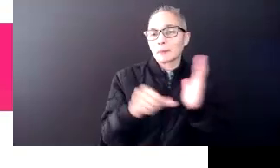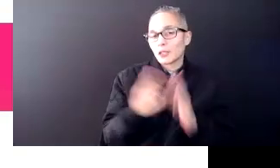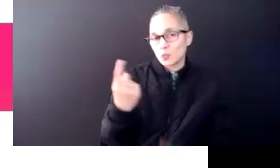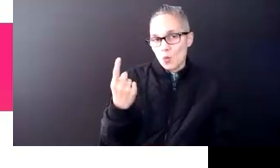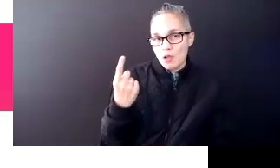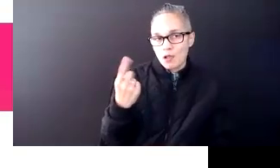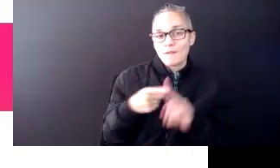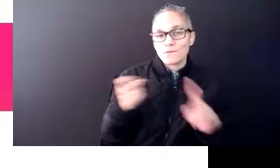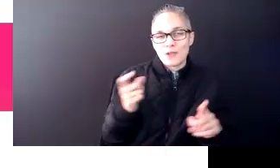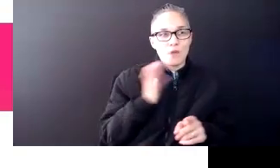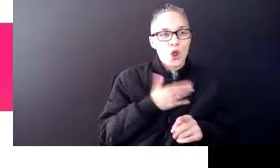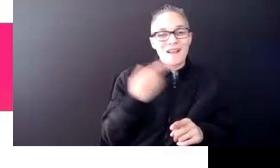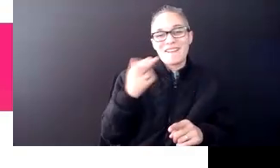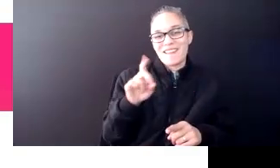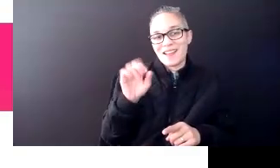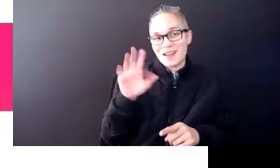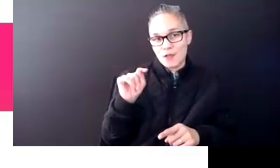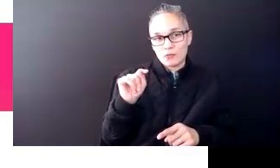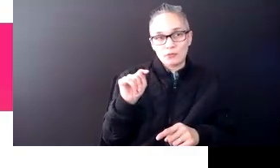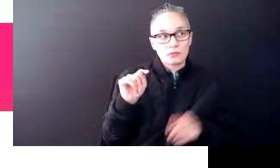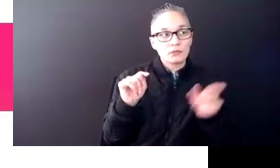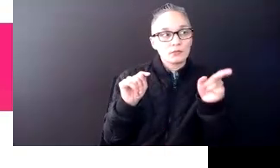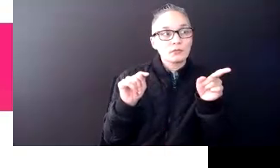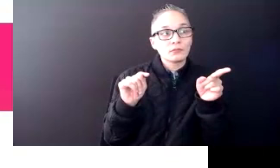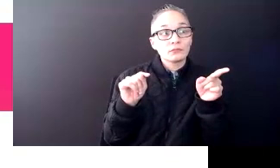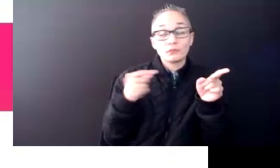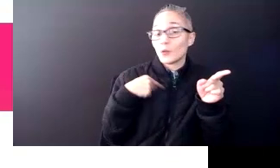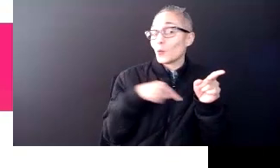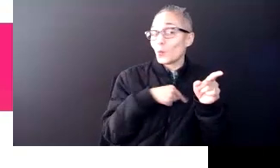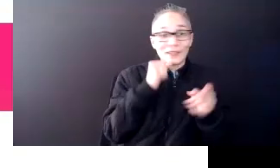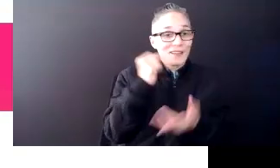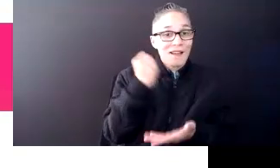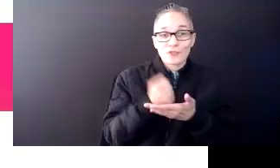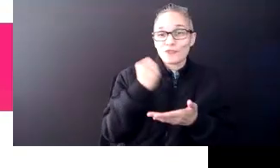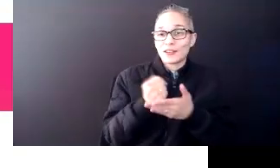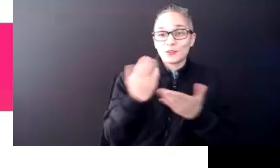handout here at FCC, we are not accredited to offer correspondence courses.